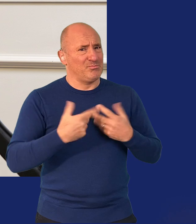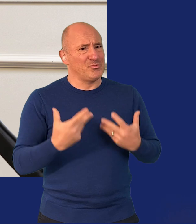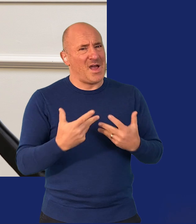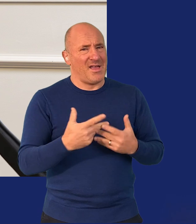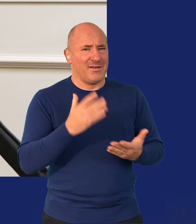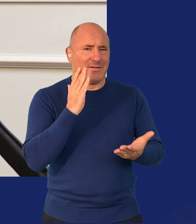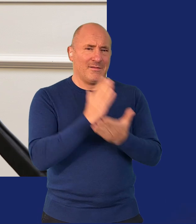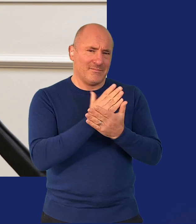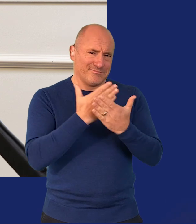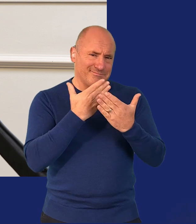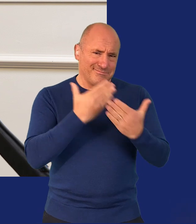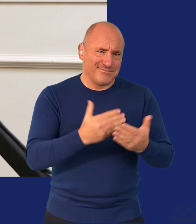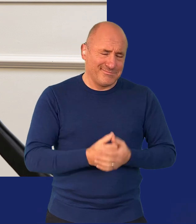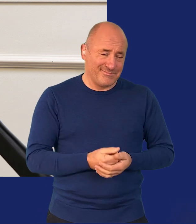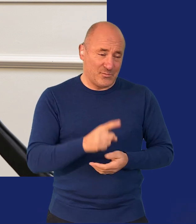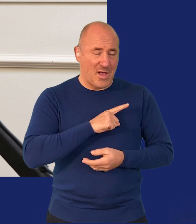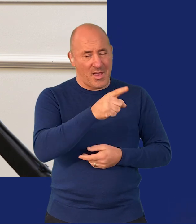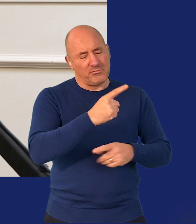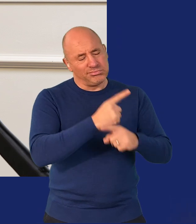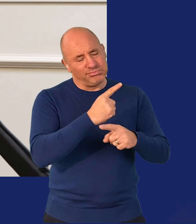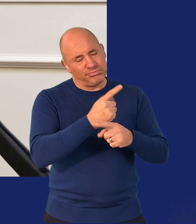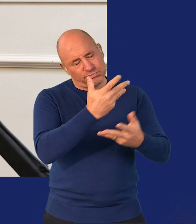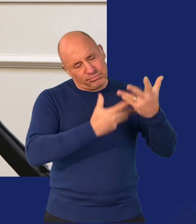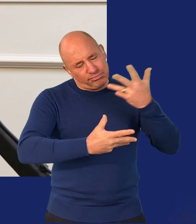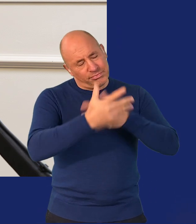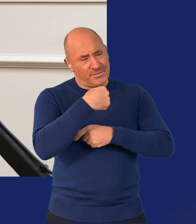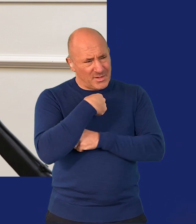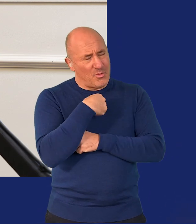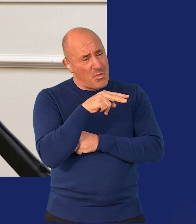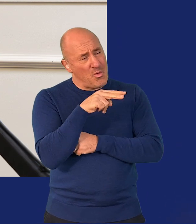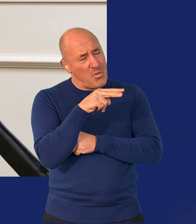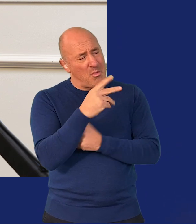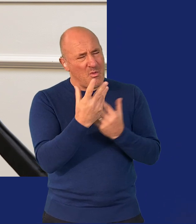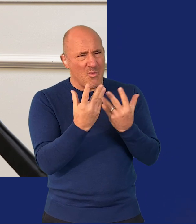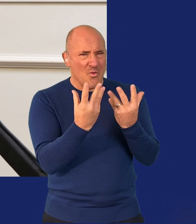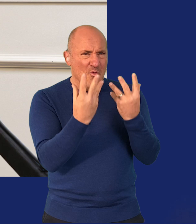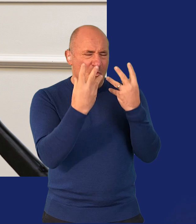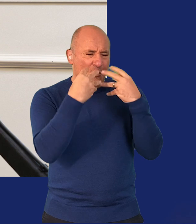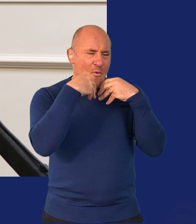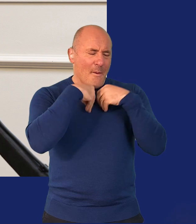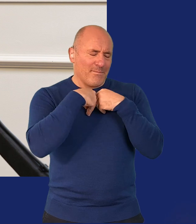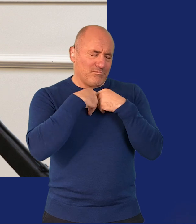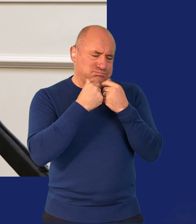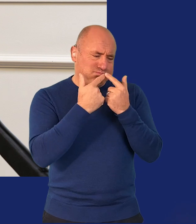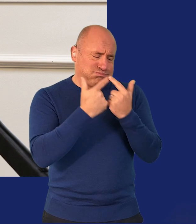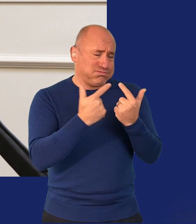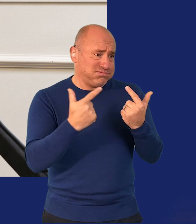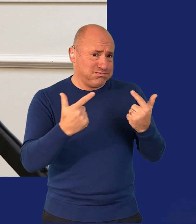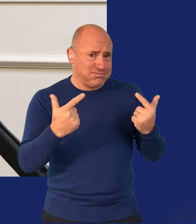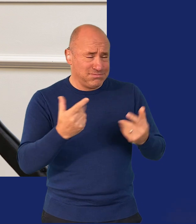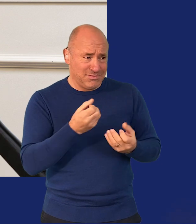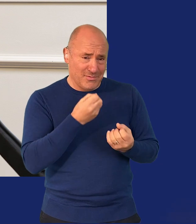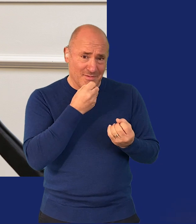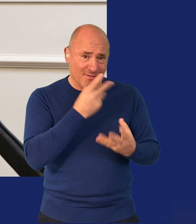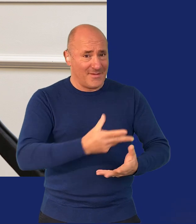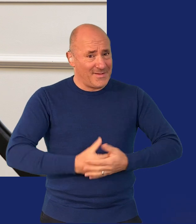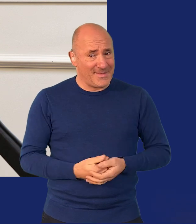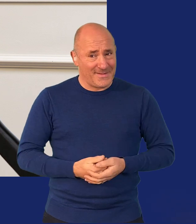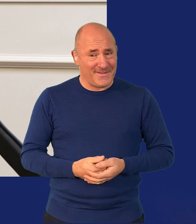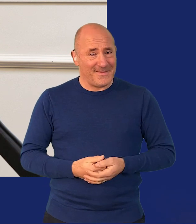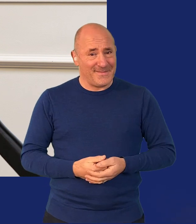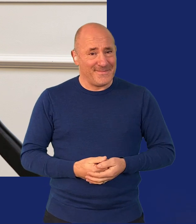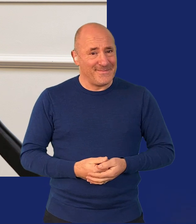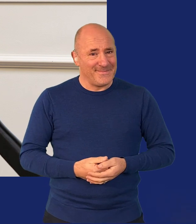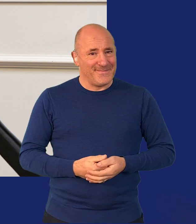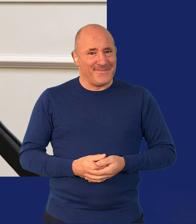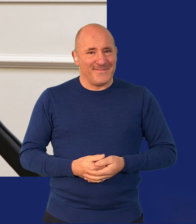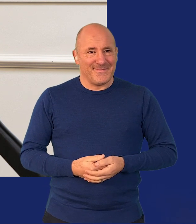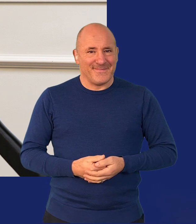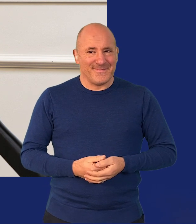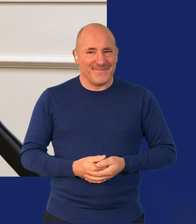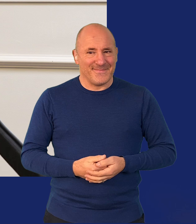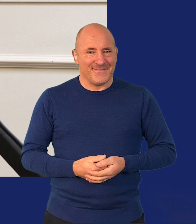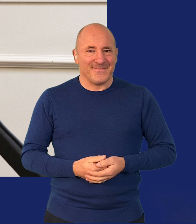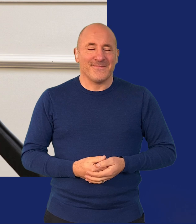thank you for coming on because I've certainly learnt a lot from listening.